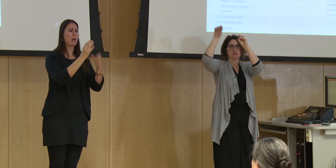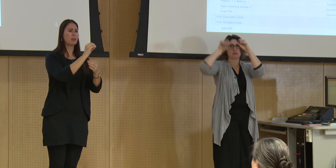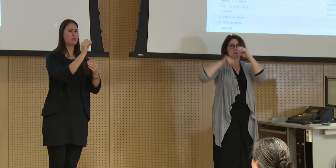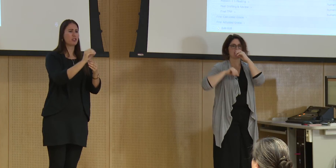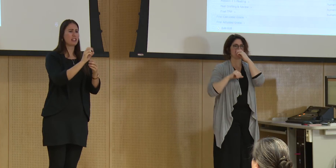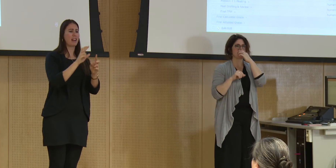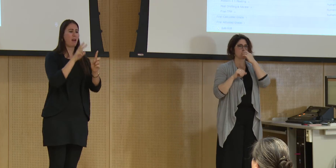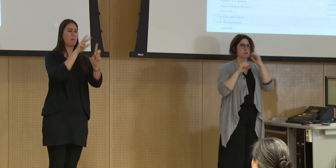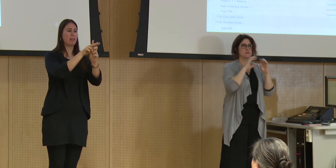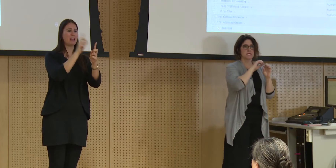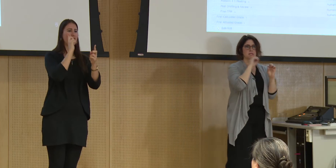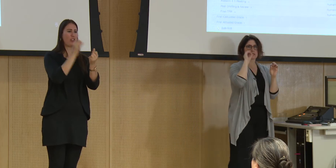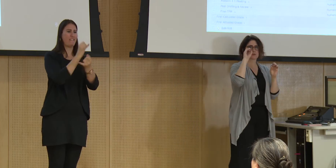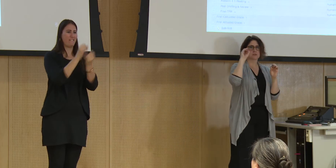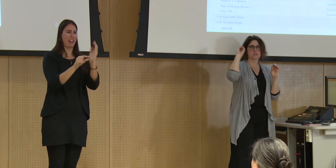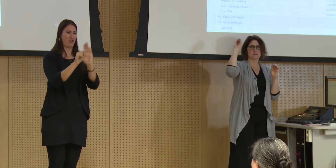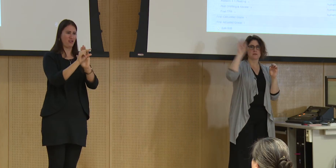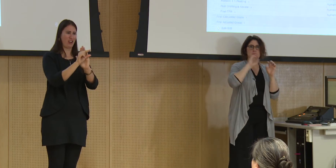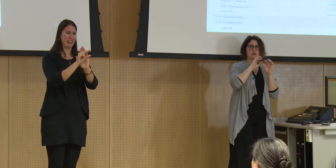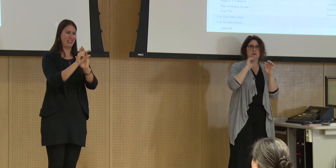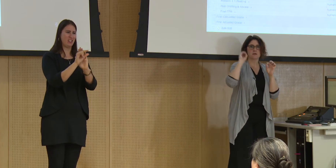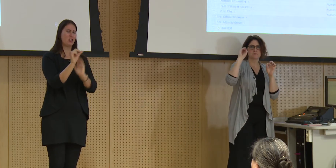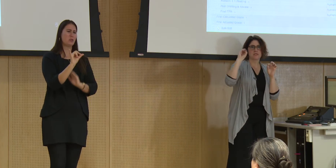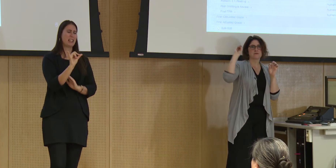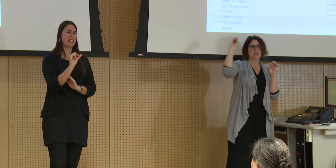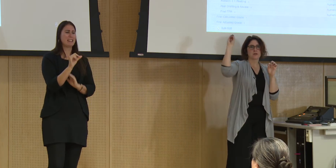So it's sort of like an extra little bit of calculation